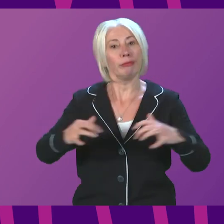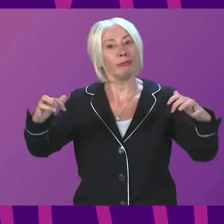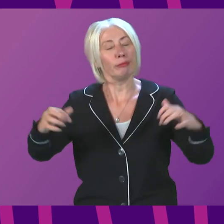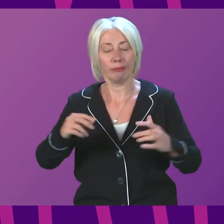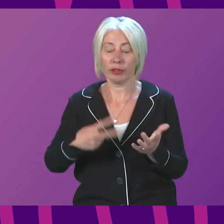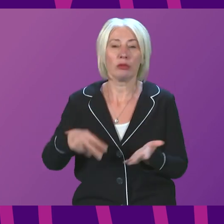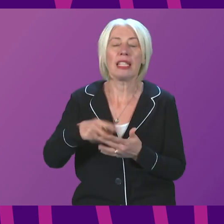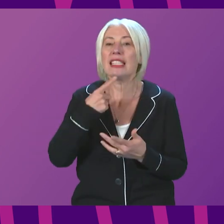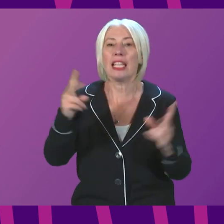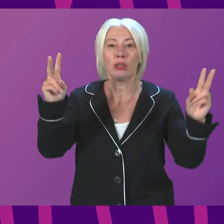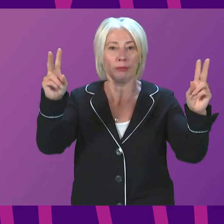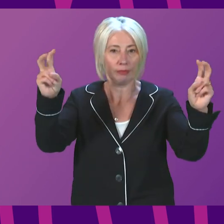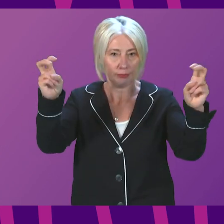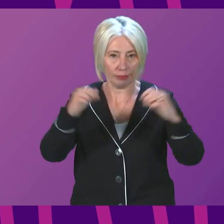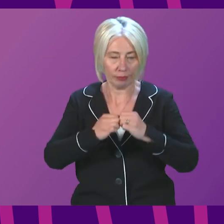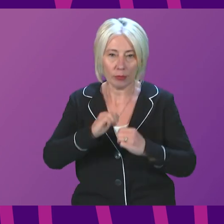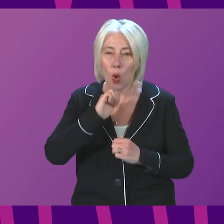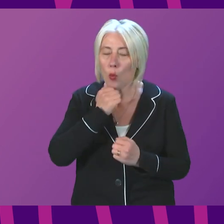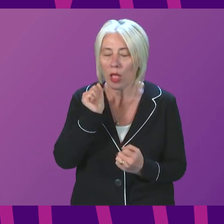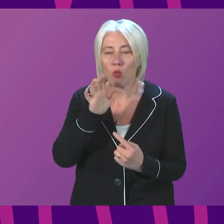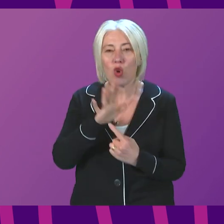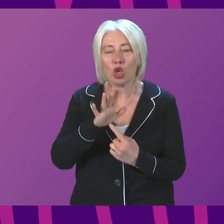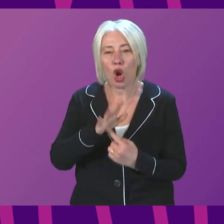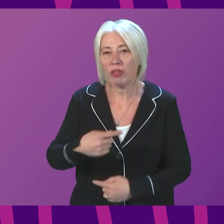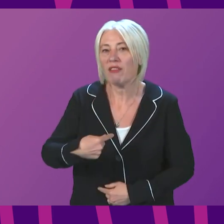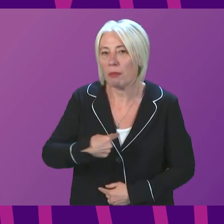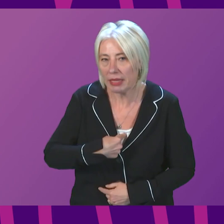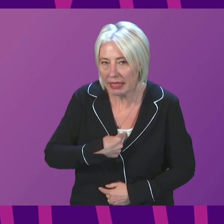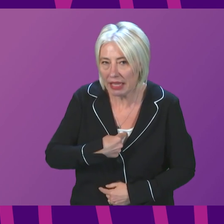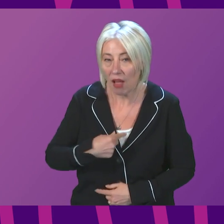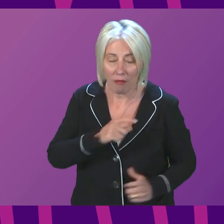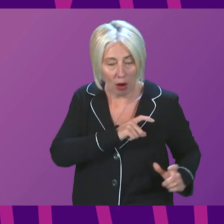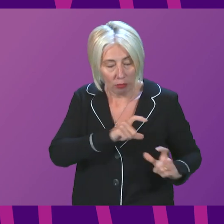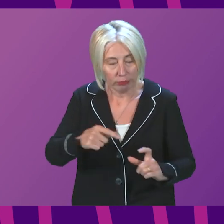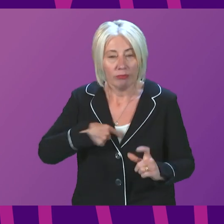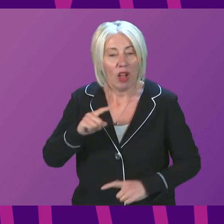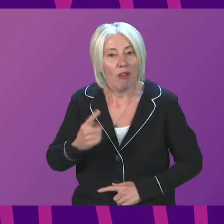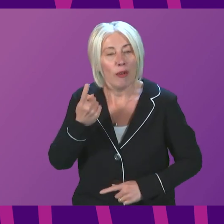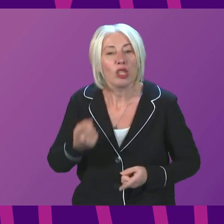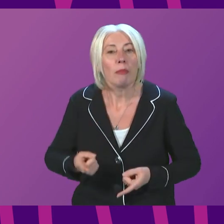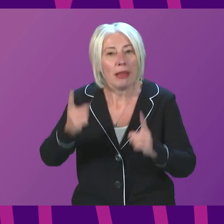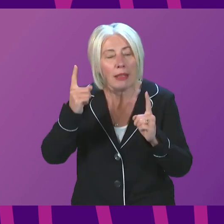“It will be a priority for me, for as long as I am First Minister, to ensure that lessons